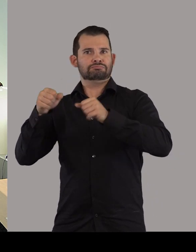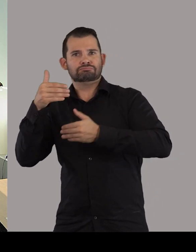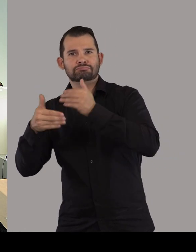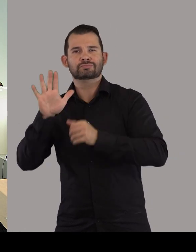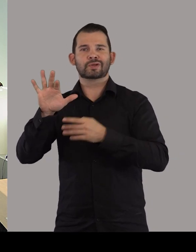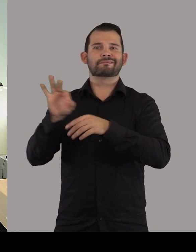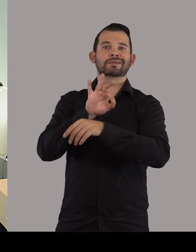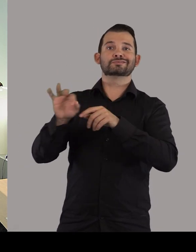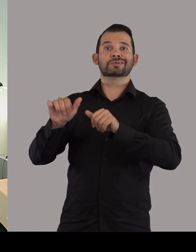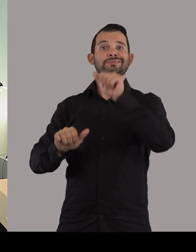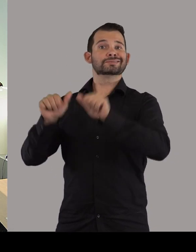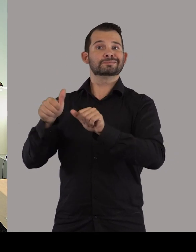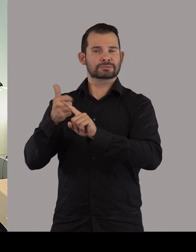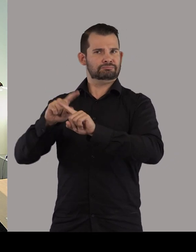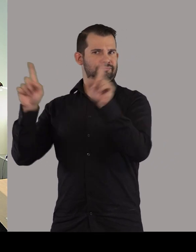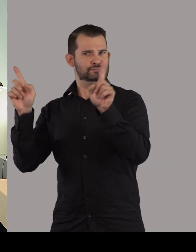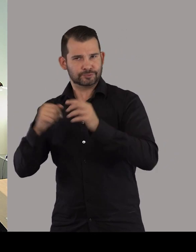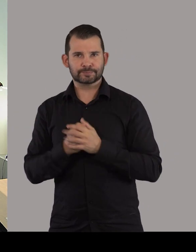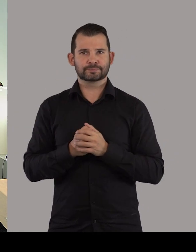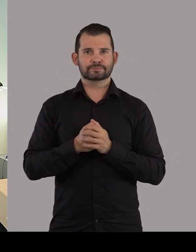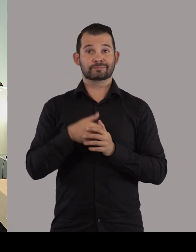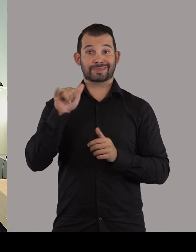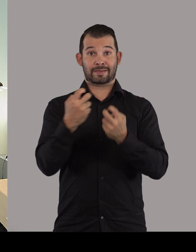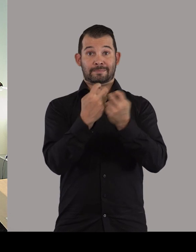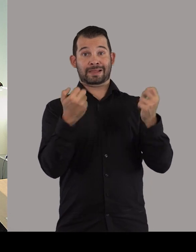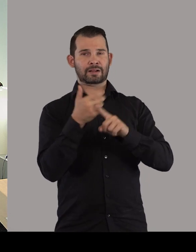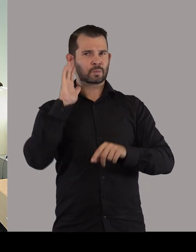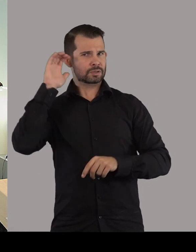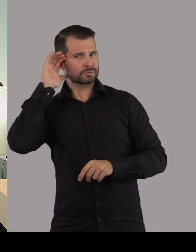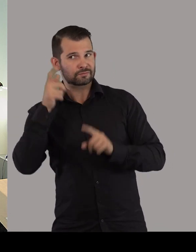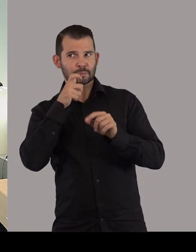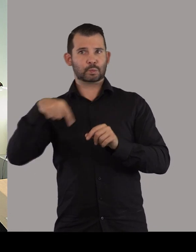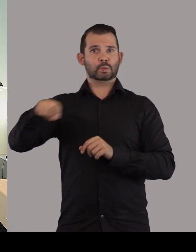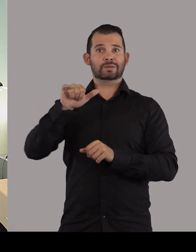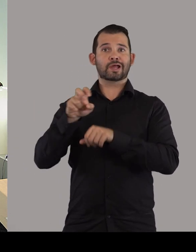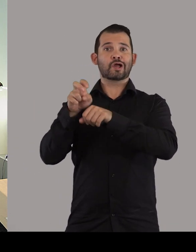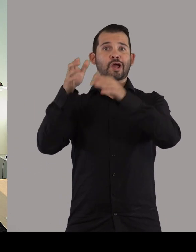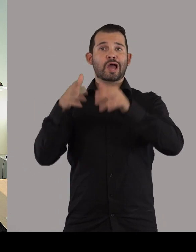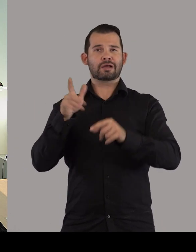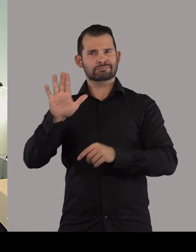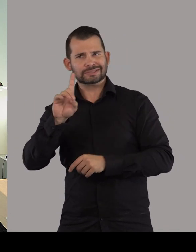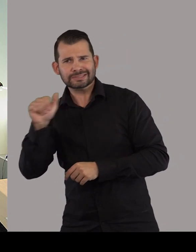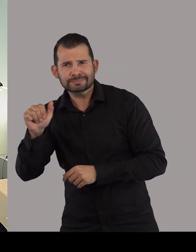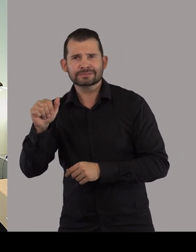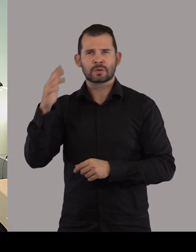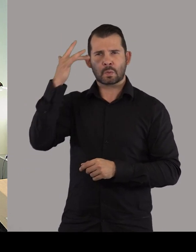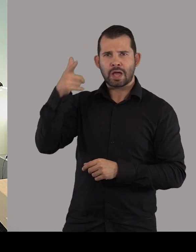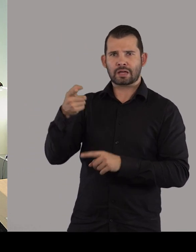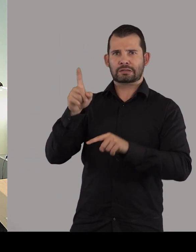The panel will hear from the rider about their disabilities and why they cannot ride conventional transportation.